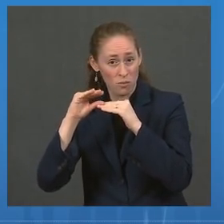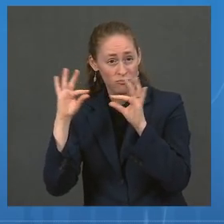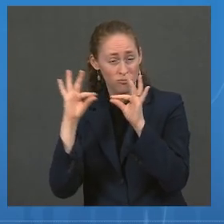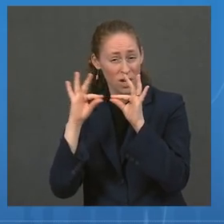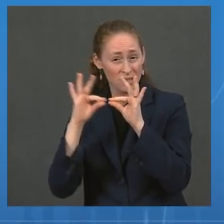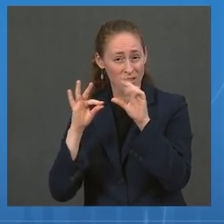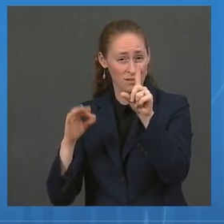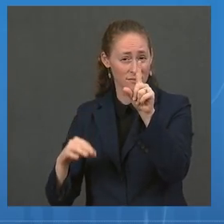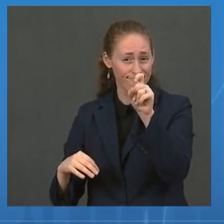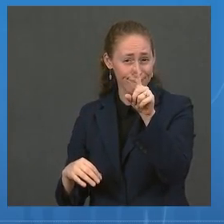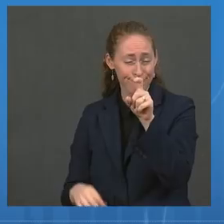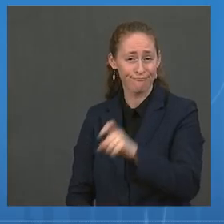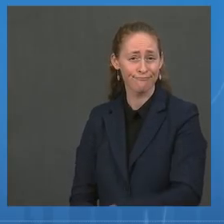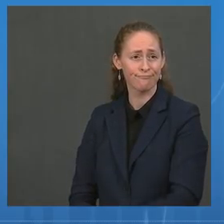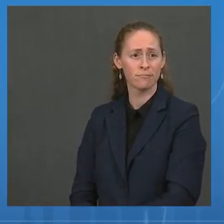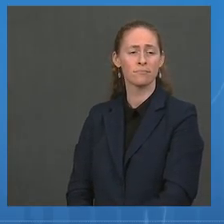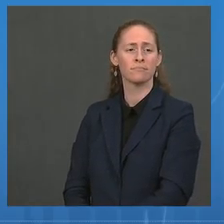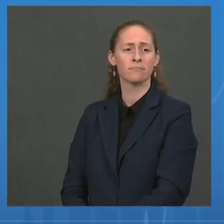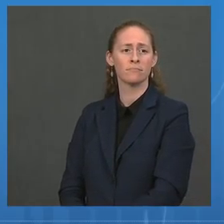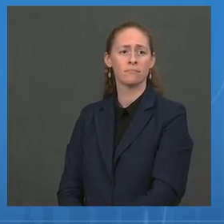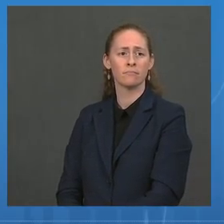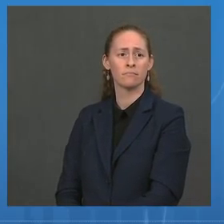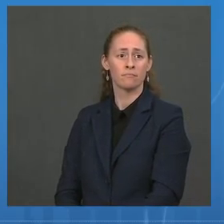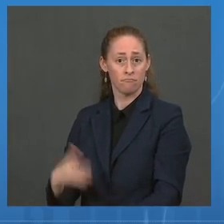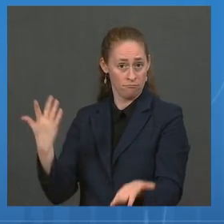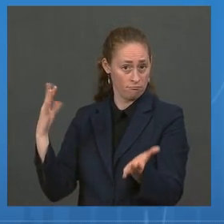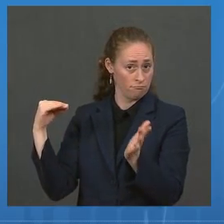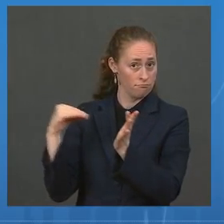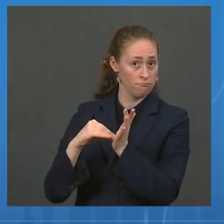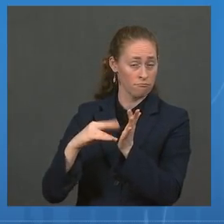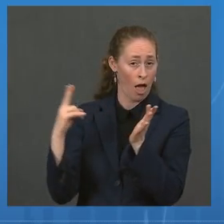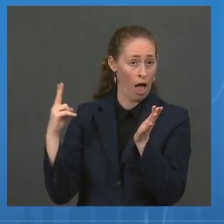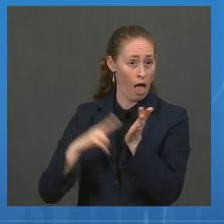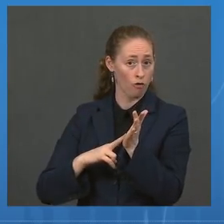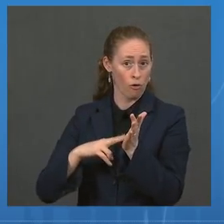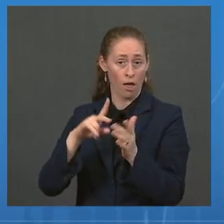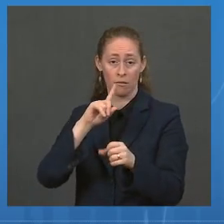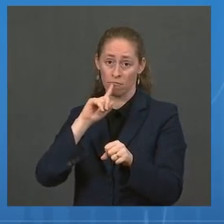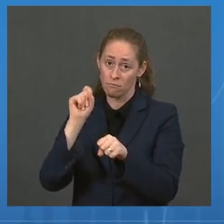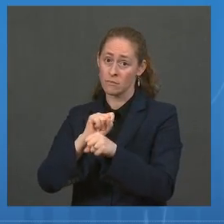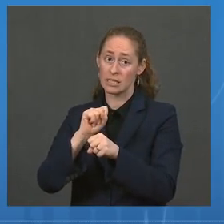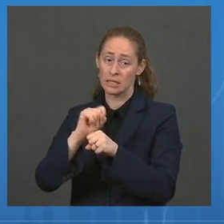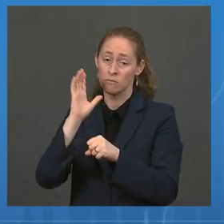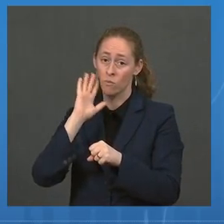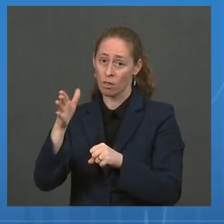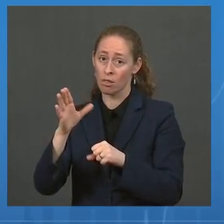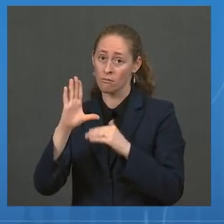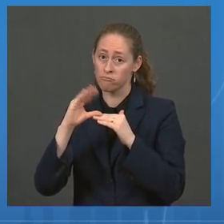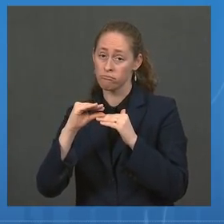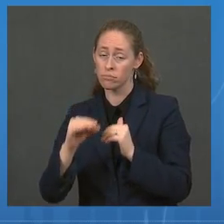to make widespread testing cheaper not just for people who can go to community health centers and food banks? Mr. Zients: Yeah.